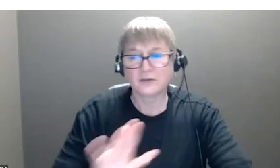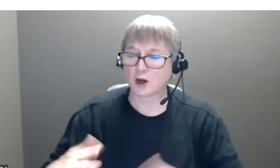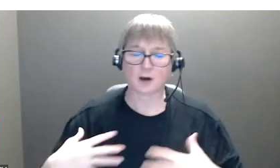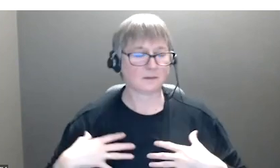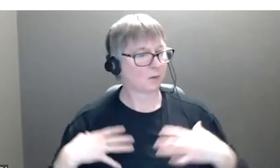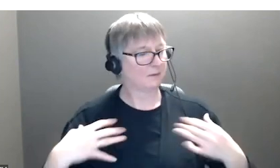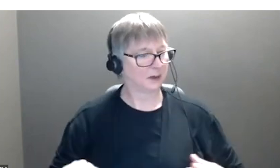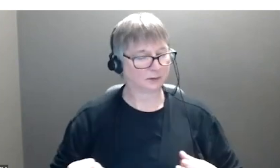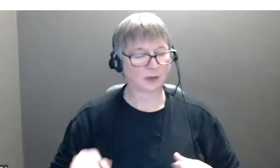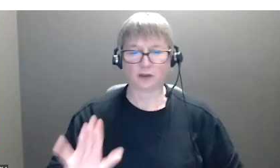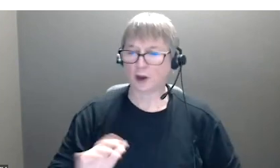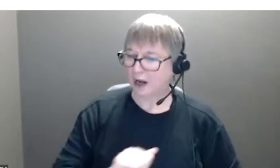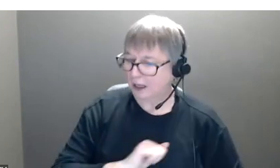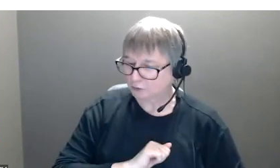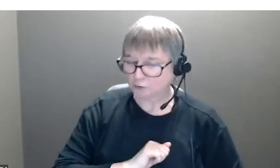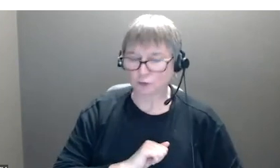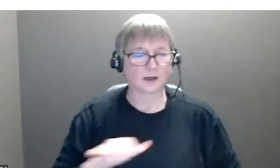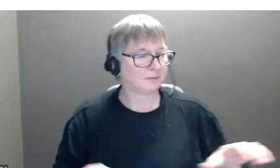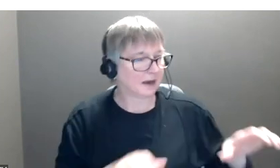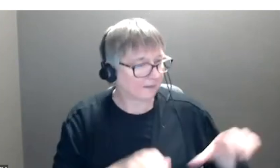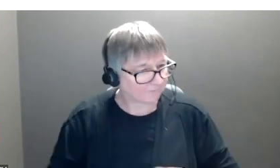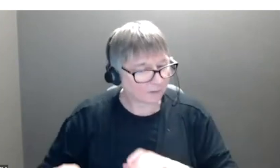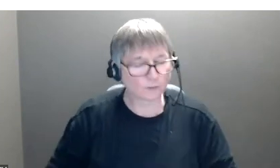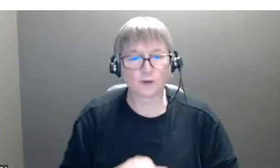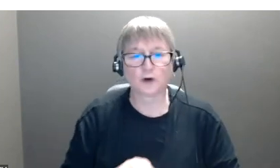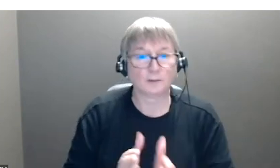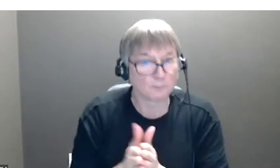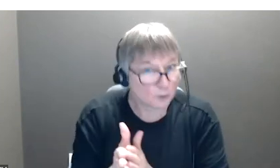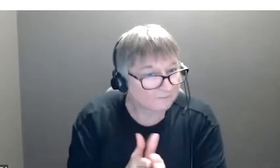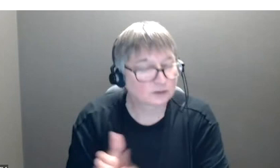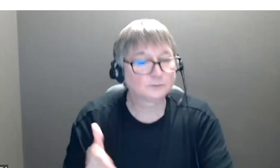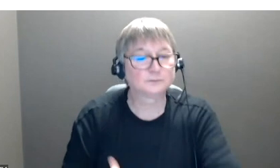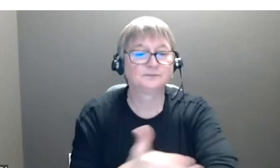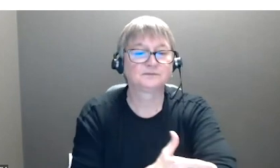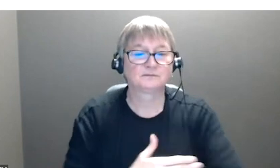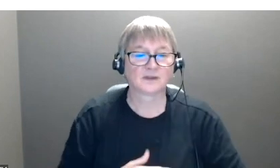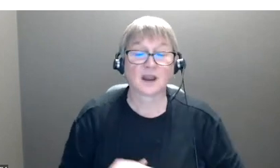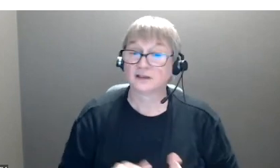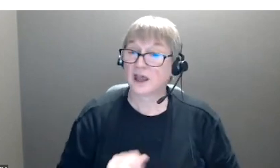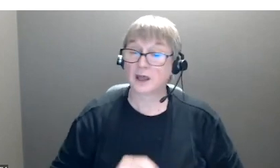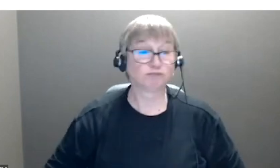in self-esteem, pride, self-confidence, and sense of self-worth, and networking opportunities, and